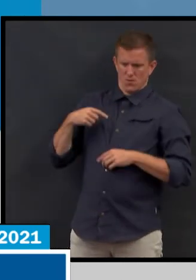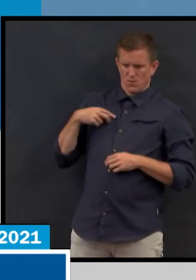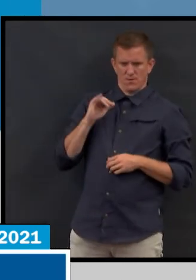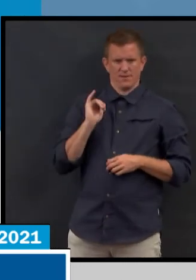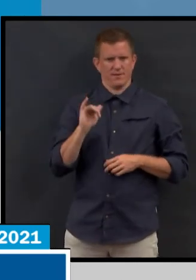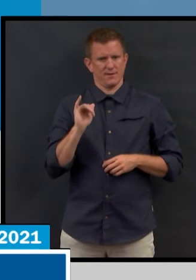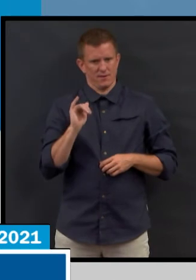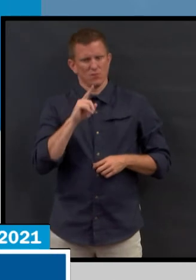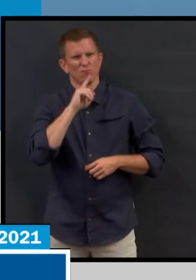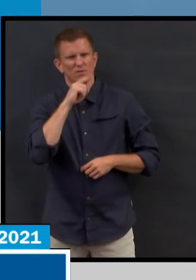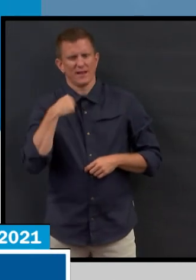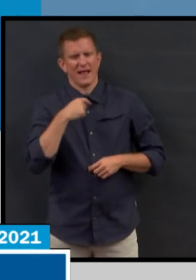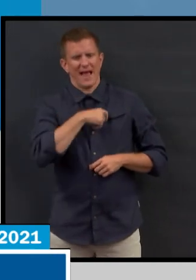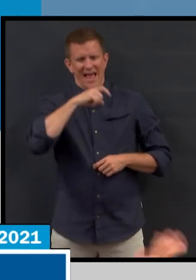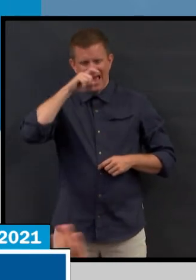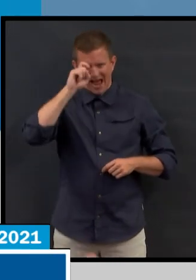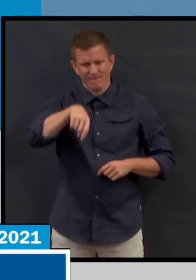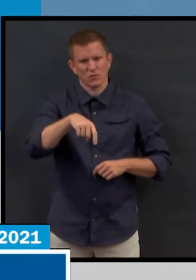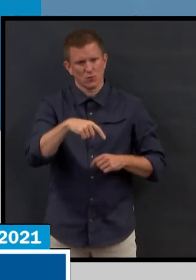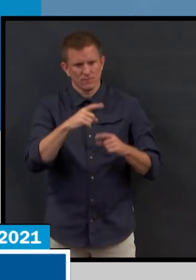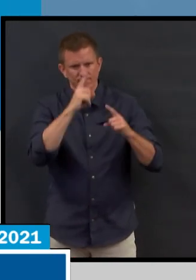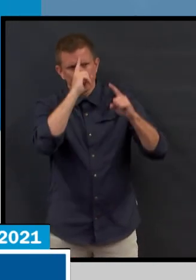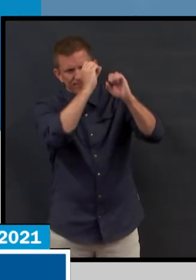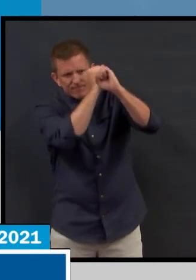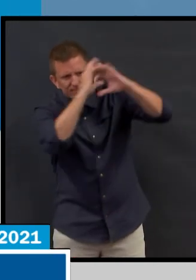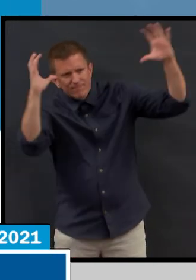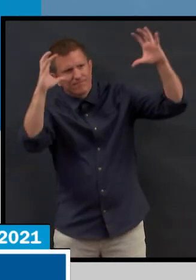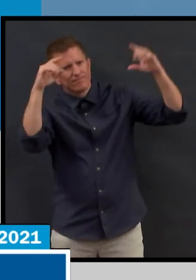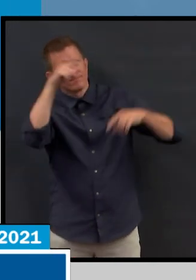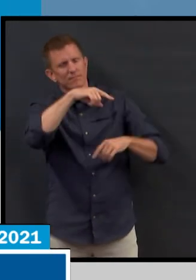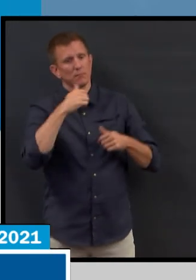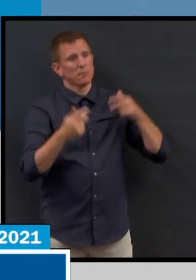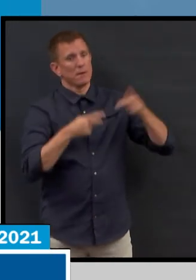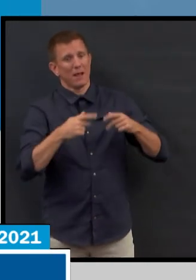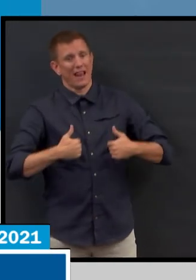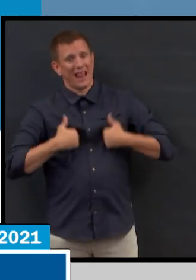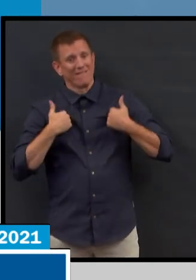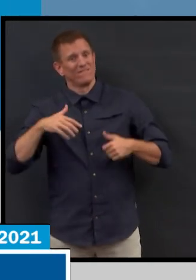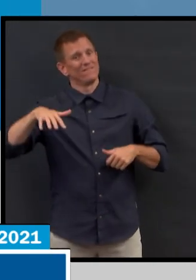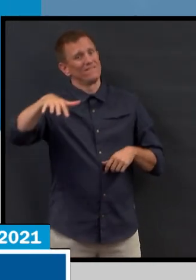the people who live in and around the neighborhood and will be mostly impacted by any development or